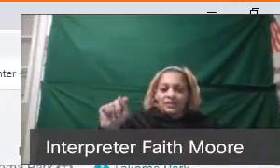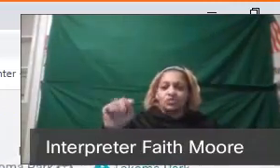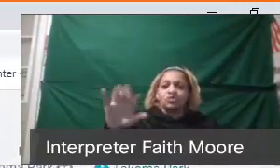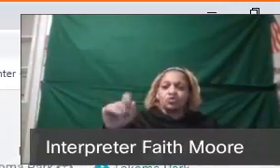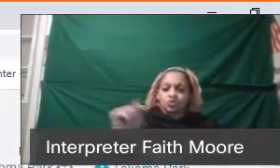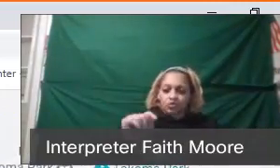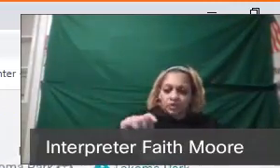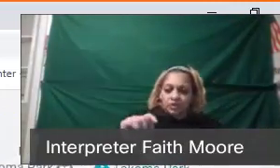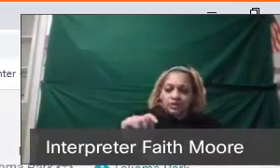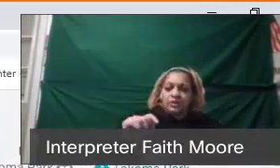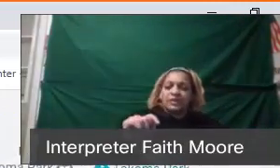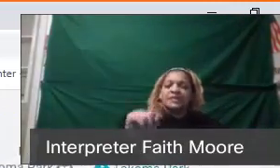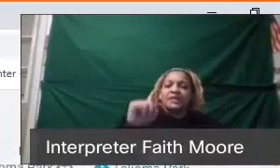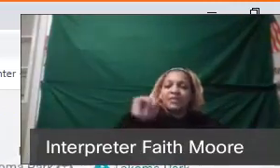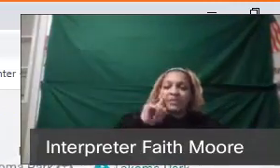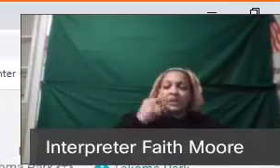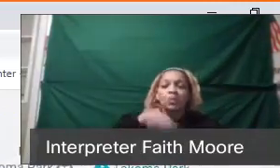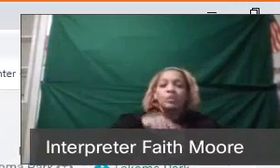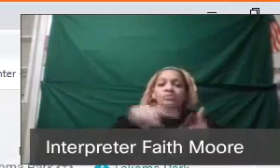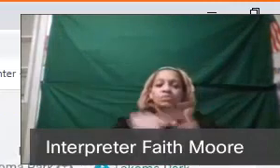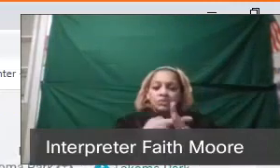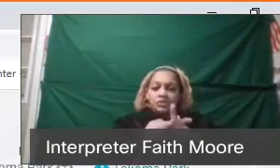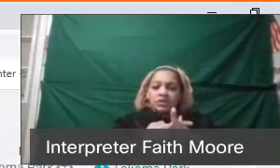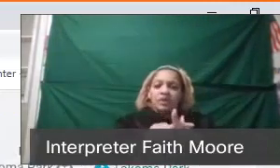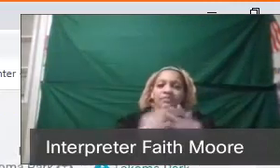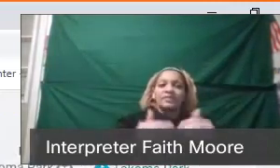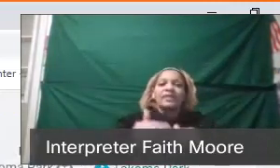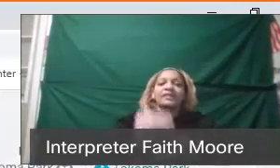So I think, as we start looking at the, the next phase of design, for the Met branch trail,